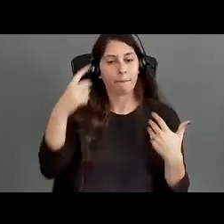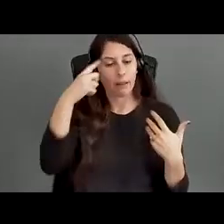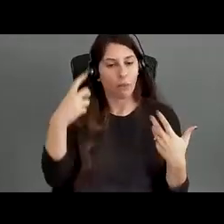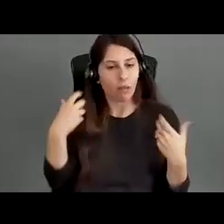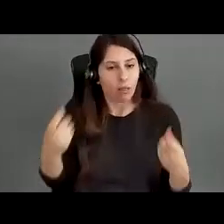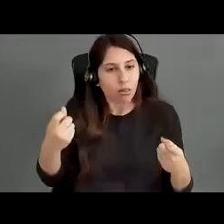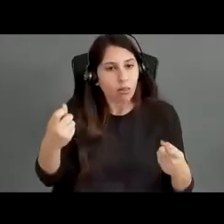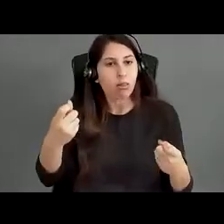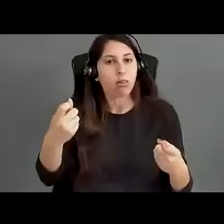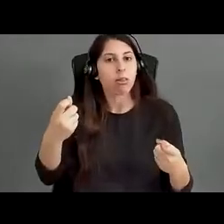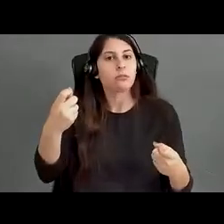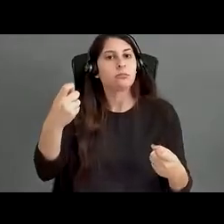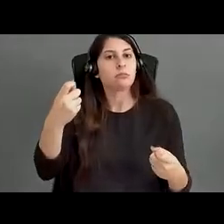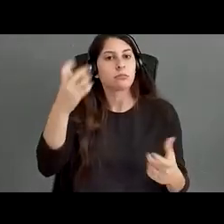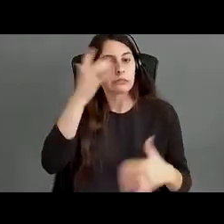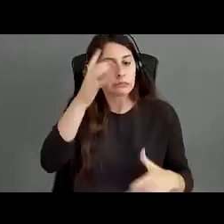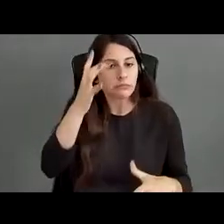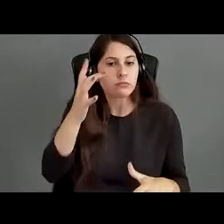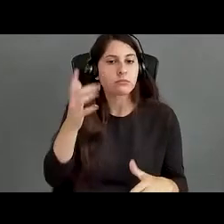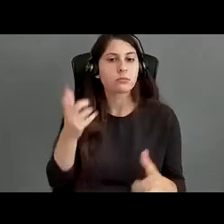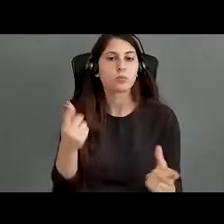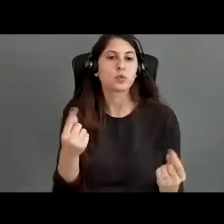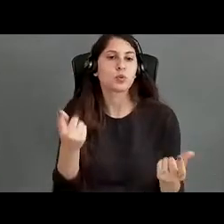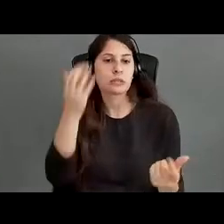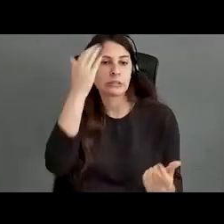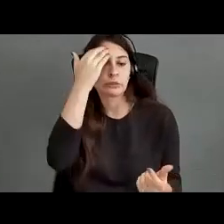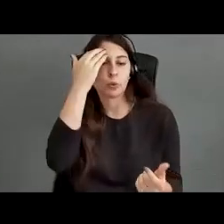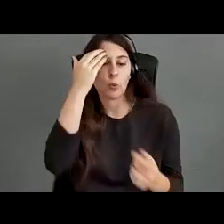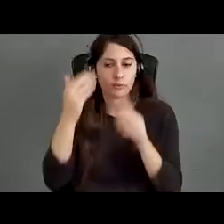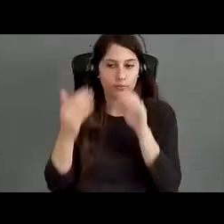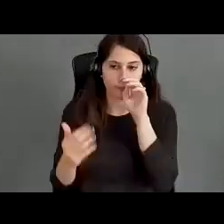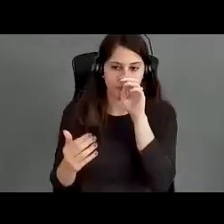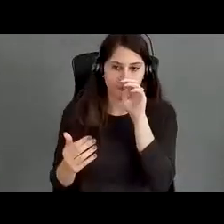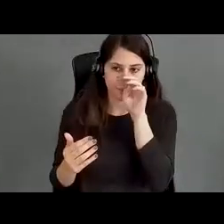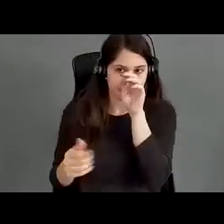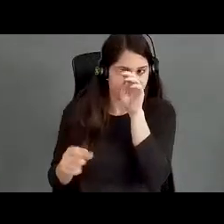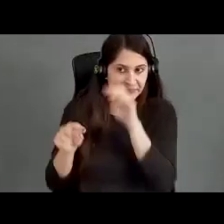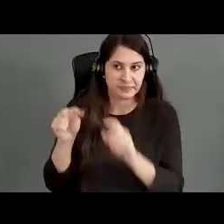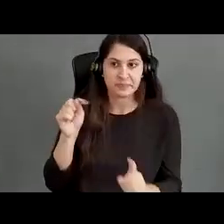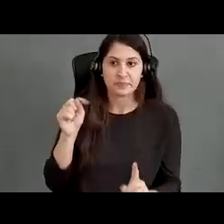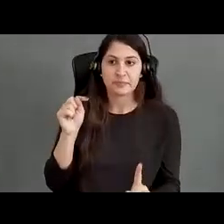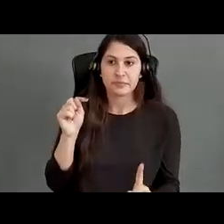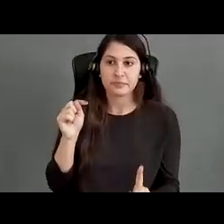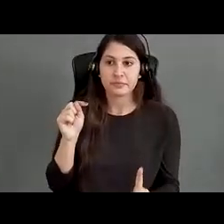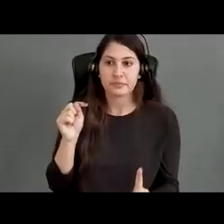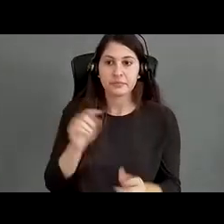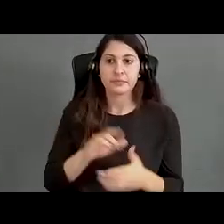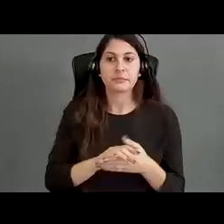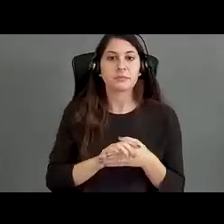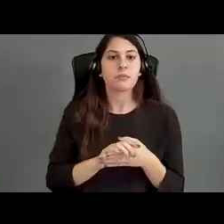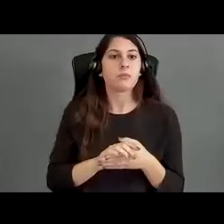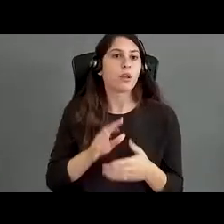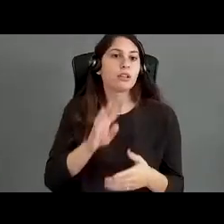And there're things that are gonna be... Again, these are no brainers to you guys. Talk to us like where people.